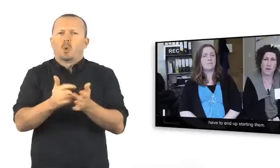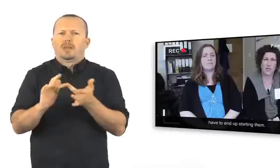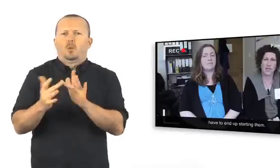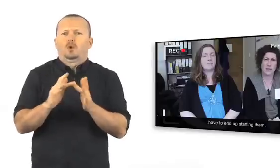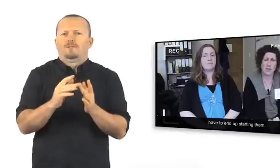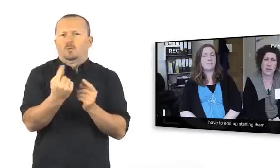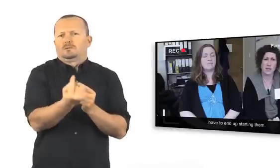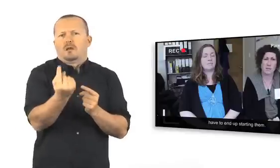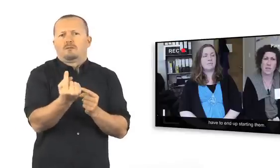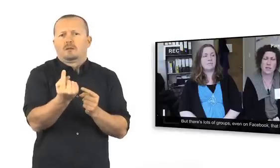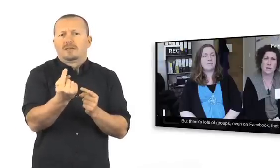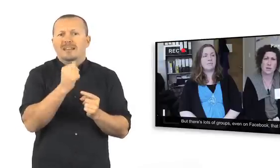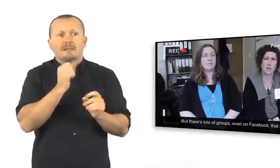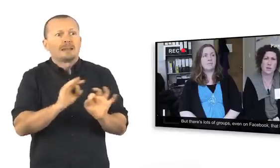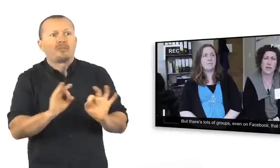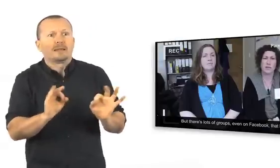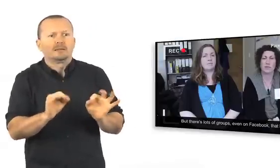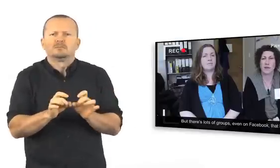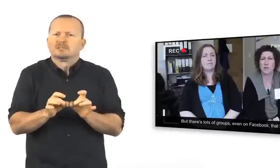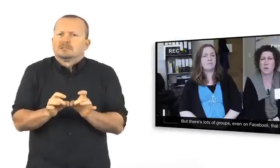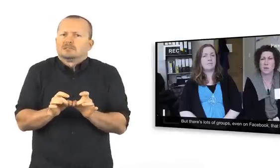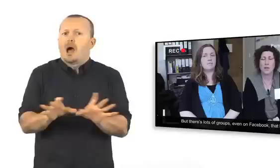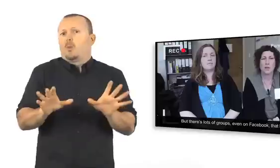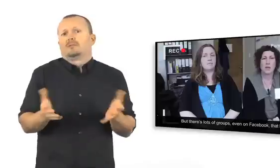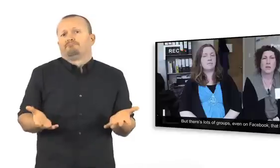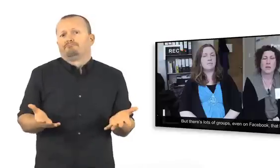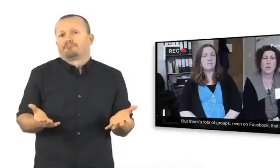if you have to end up starting them. But there’s lots of groups, even on Facebook that have